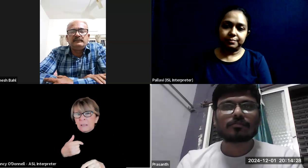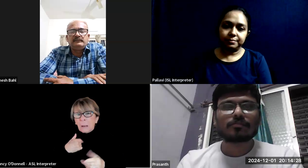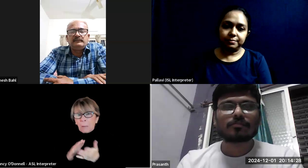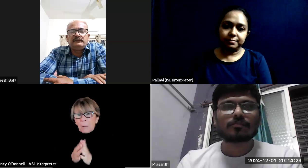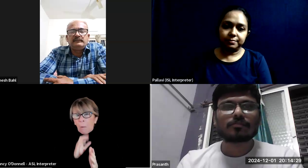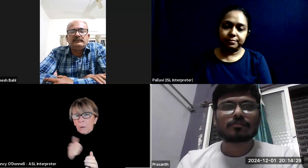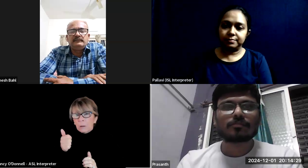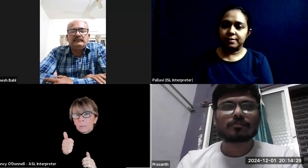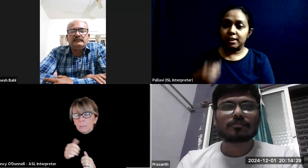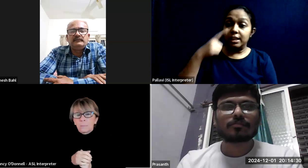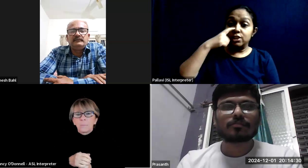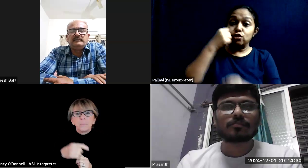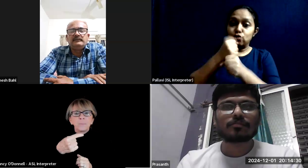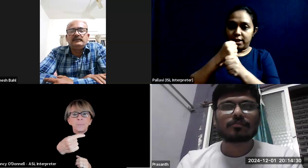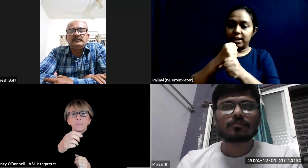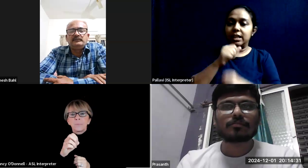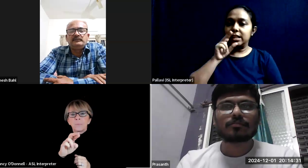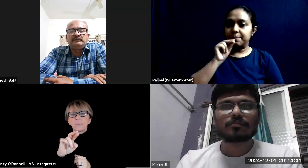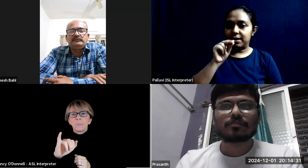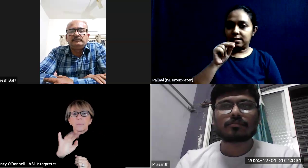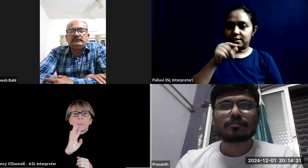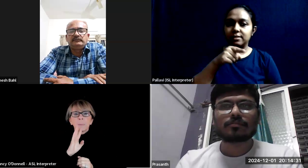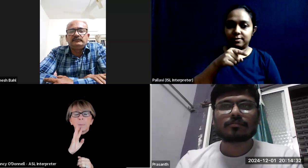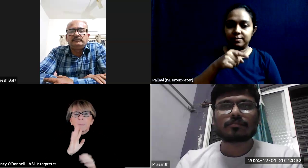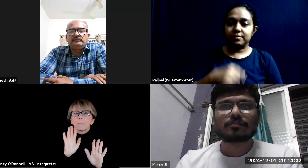[Geri speaking] This is Geri.